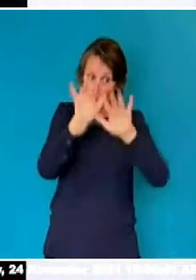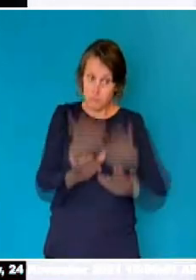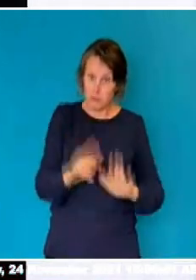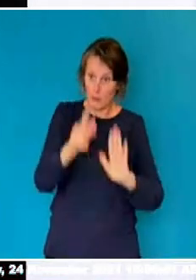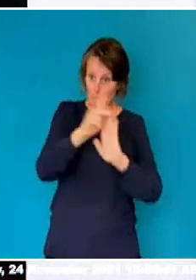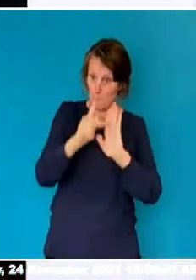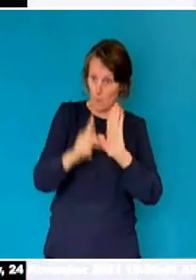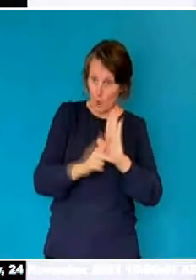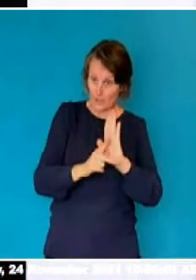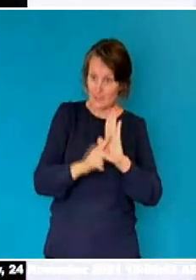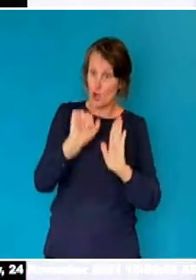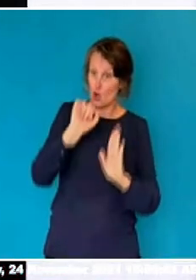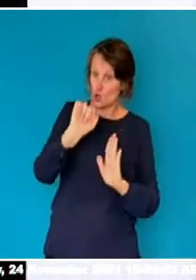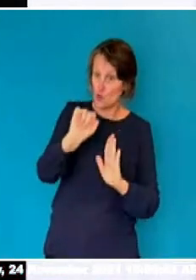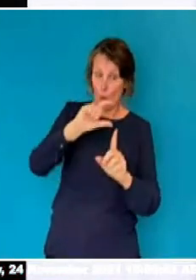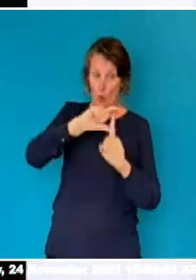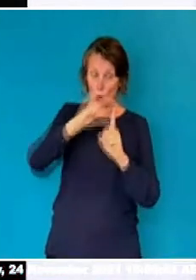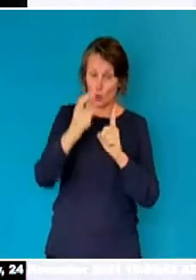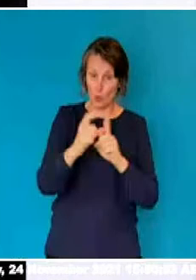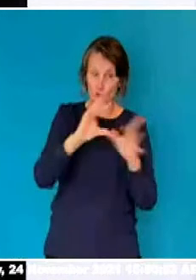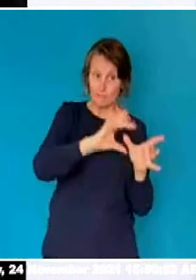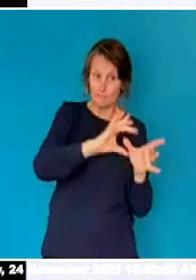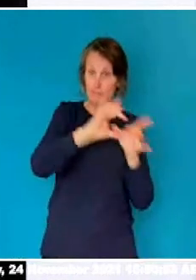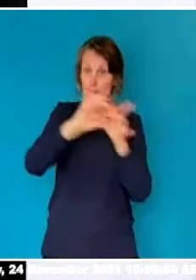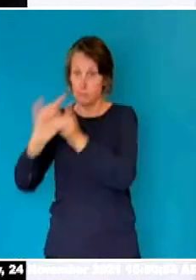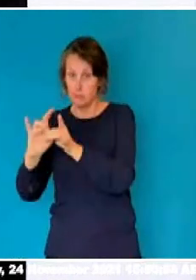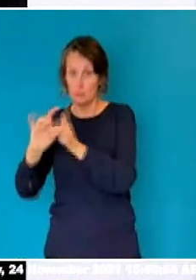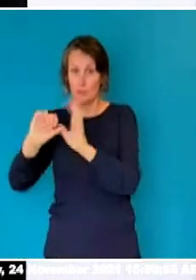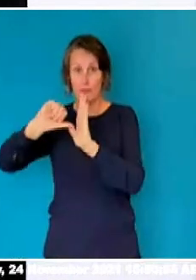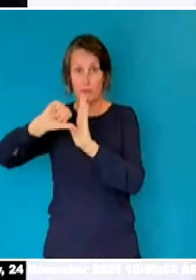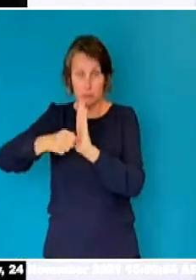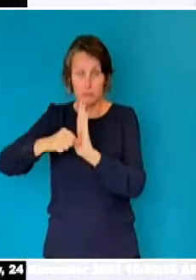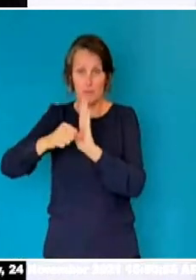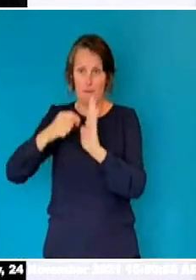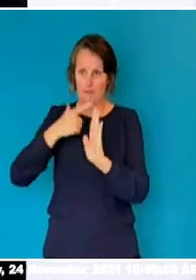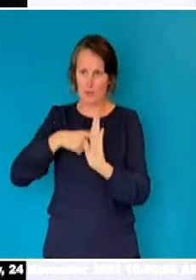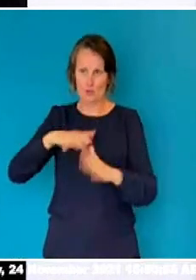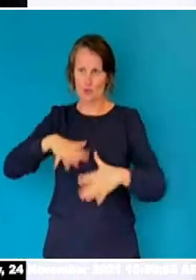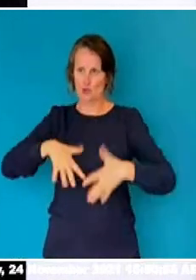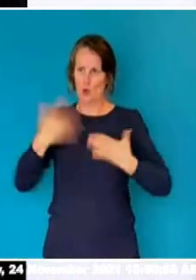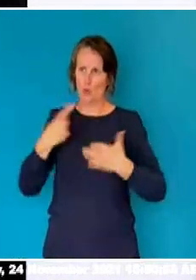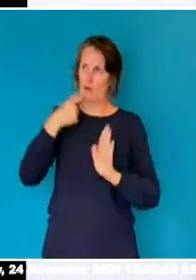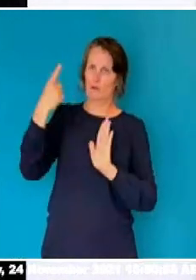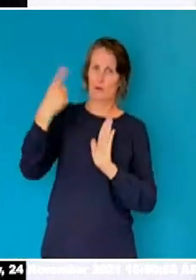specifically in response to the strict liability? No, quite the opposite.